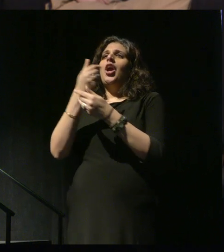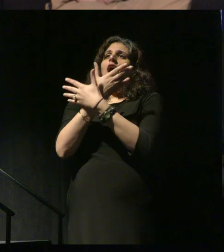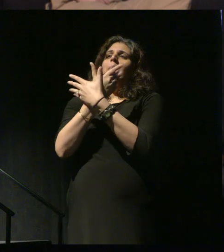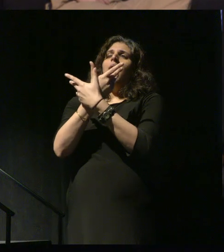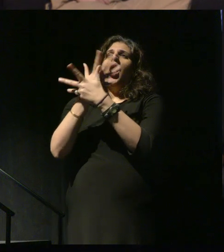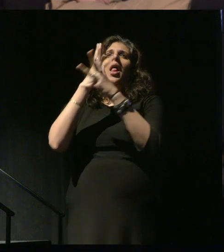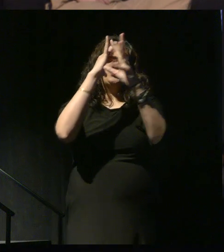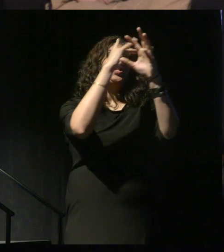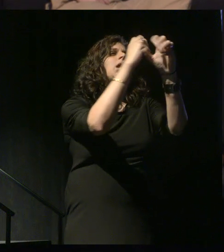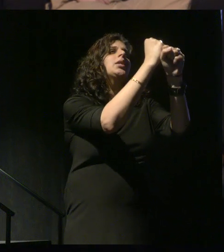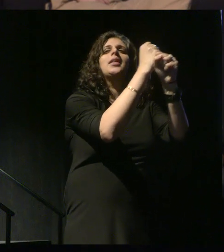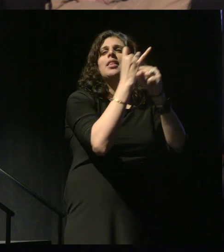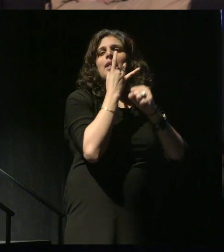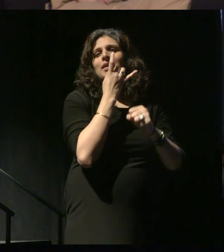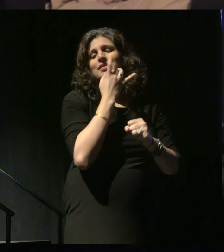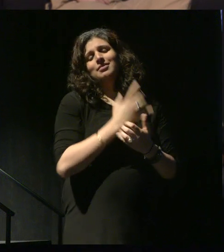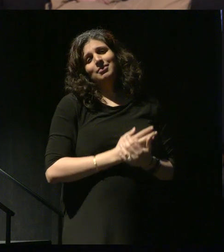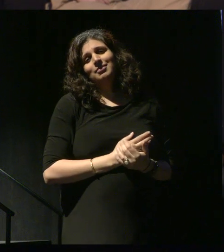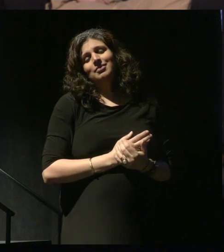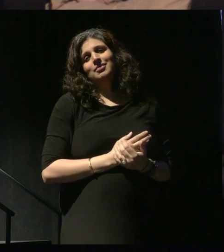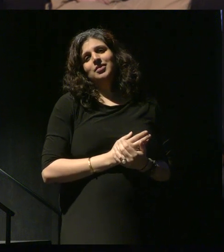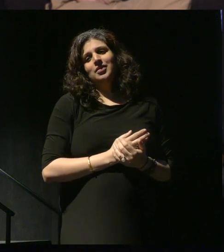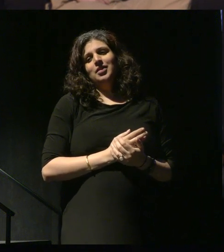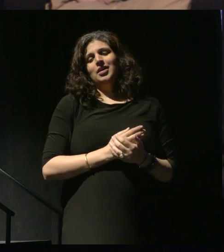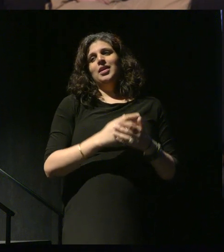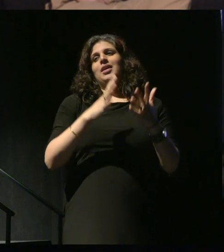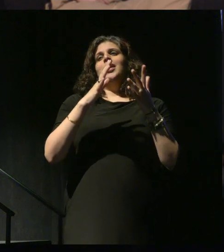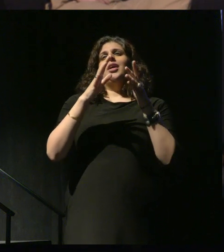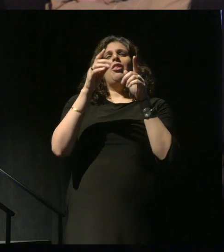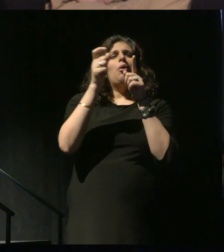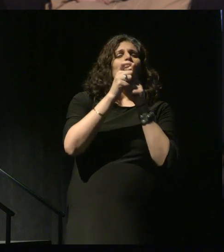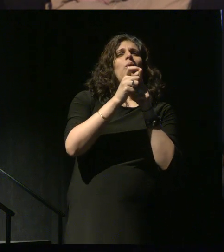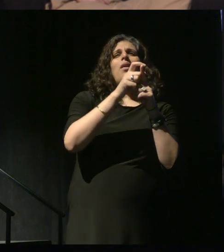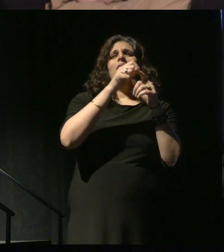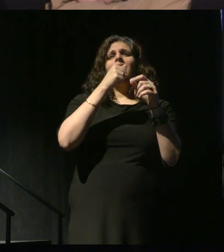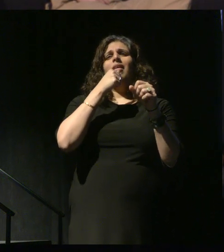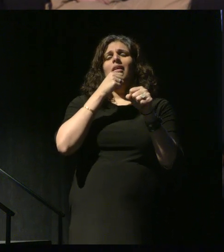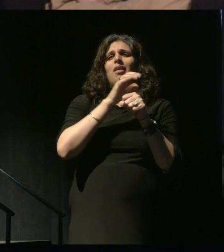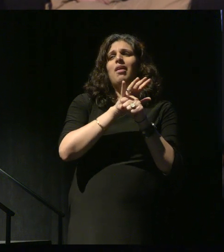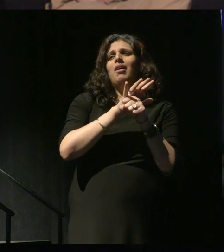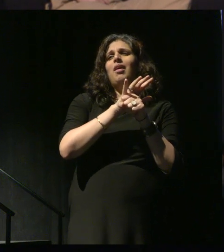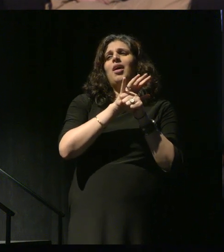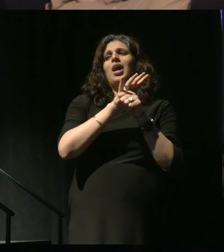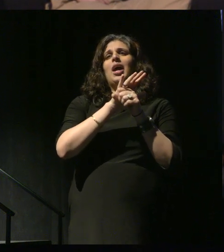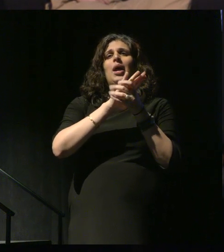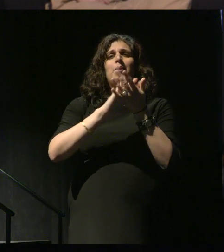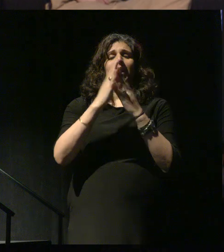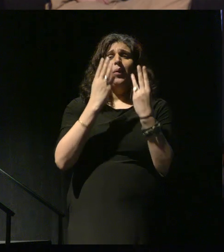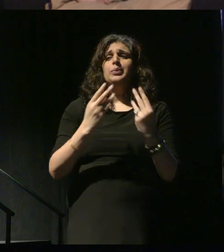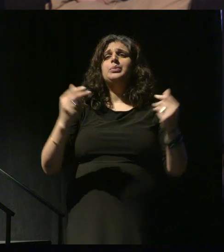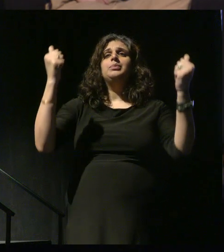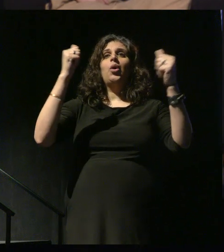that light your words and promises crumble to dust as soon as you get too close." Mm.